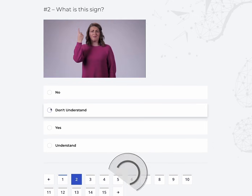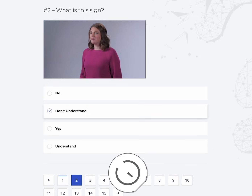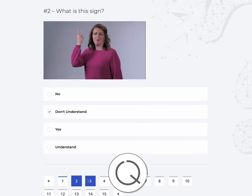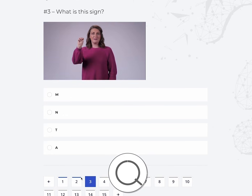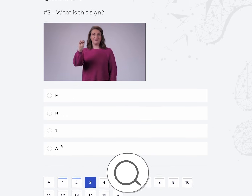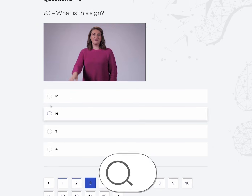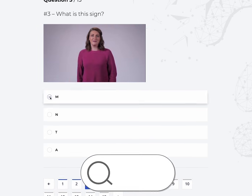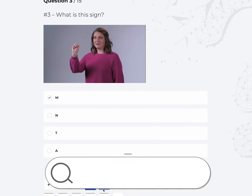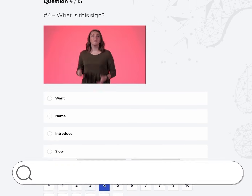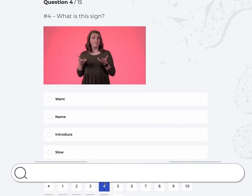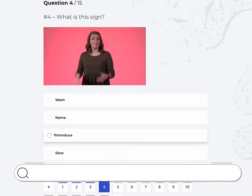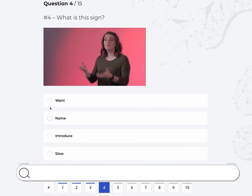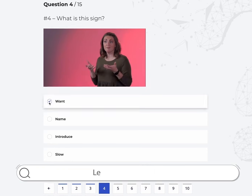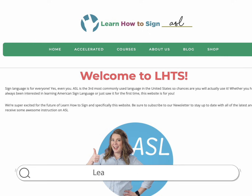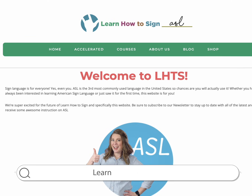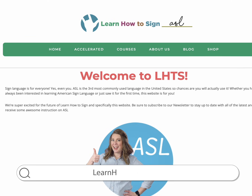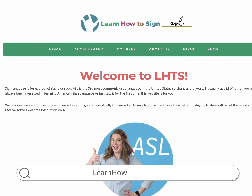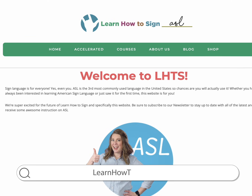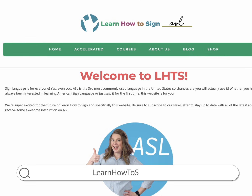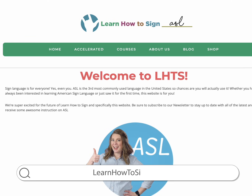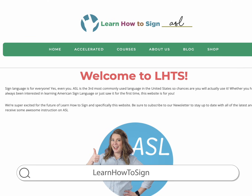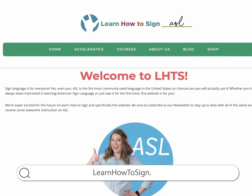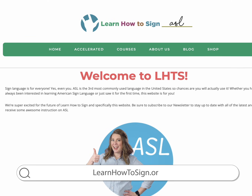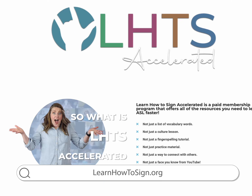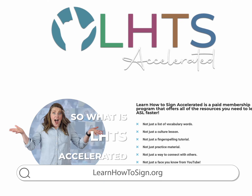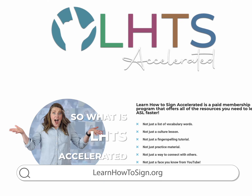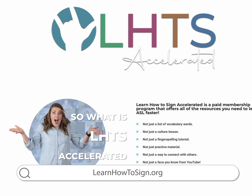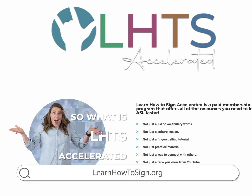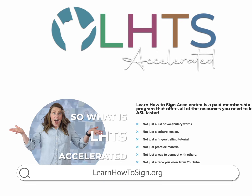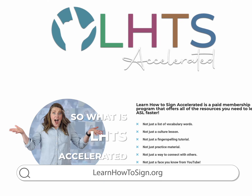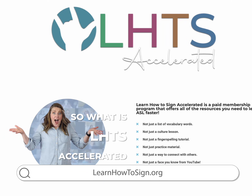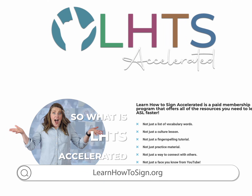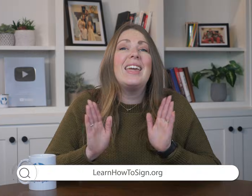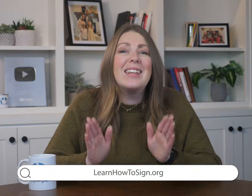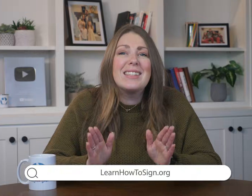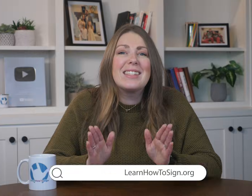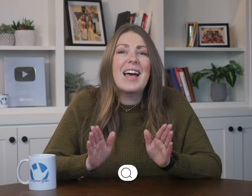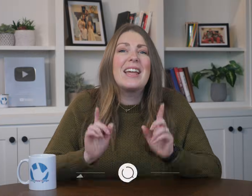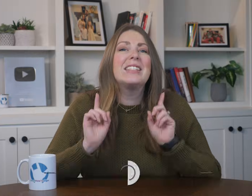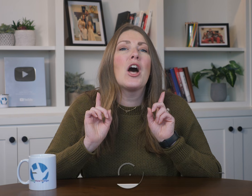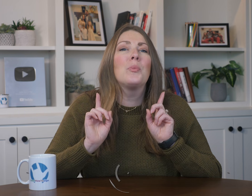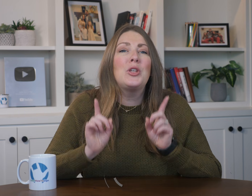a program that we offer through our website learnhowtosign.org. It is designed to help